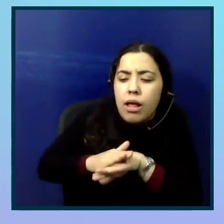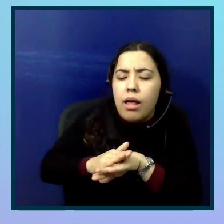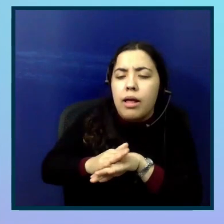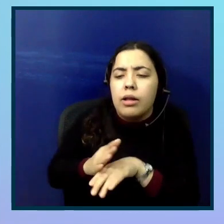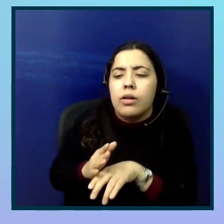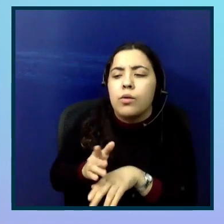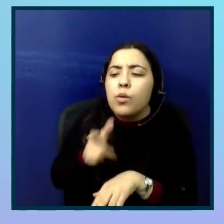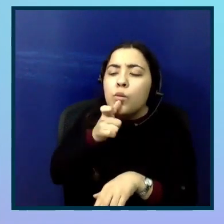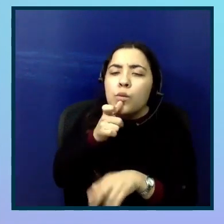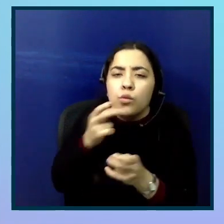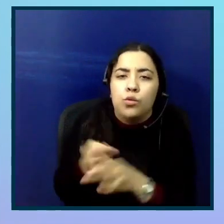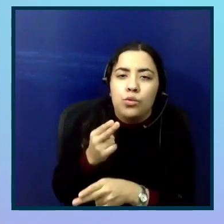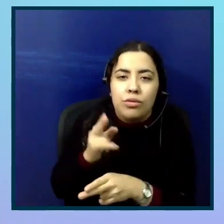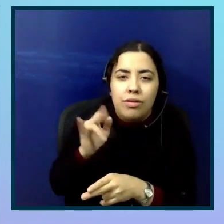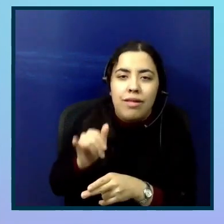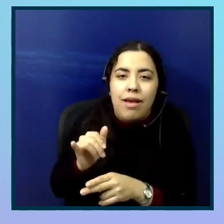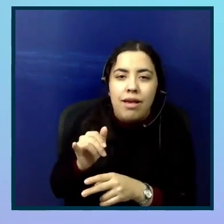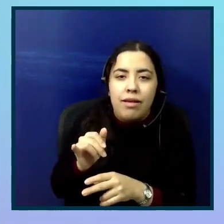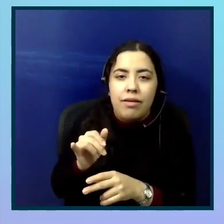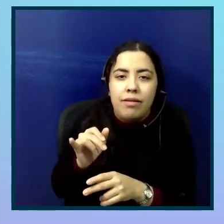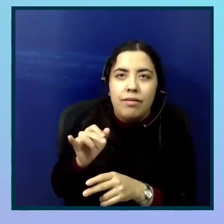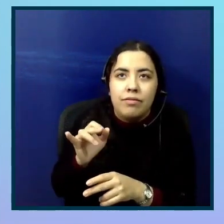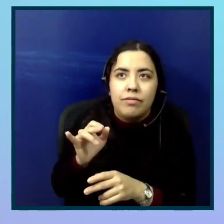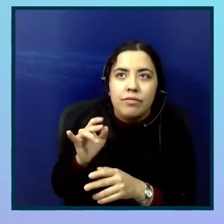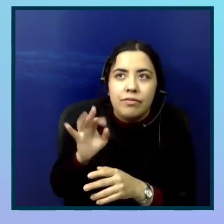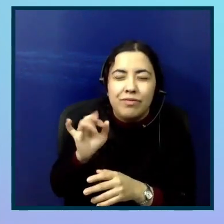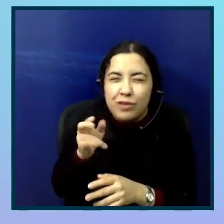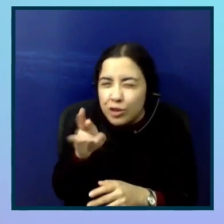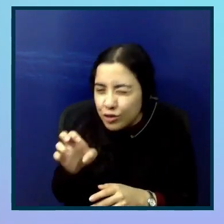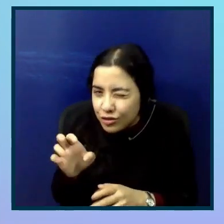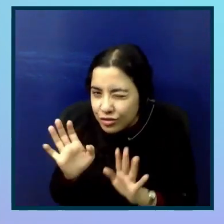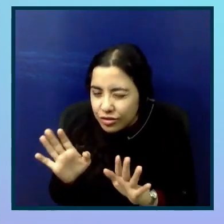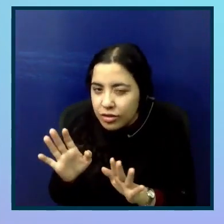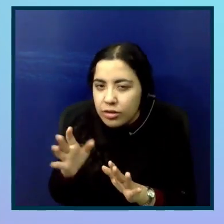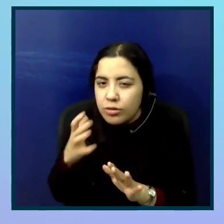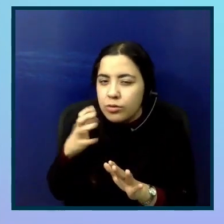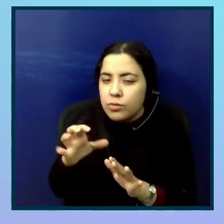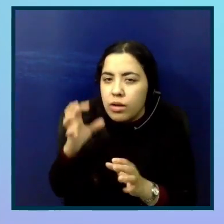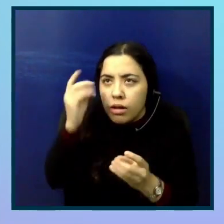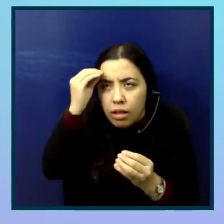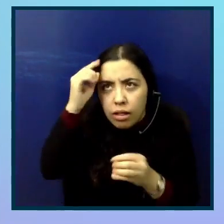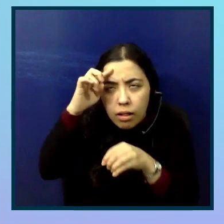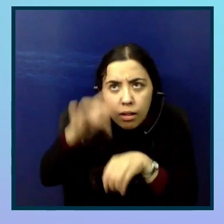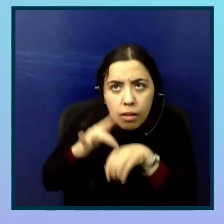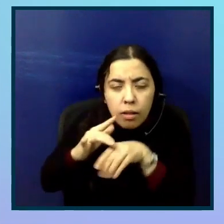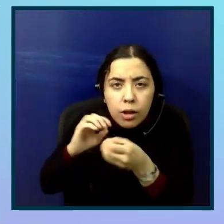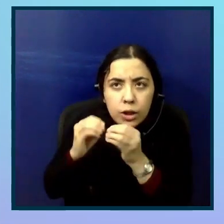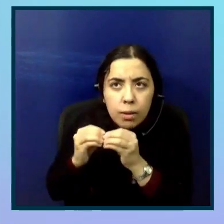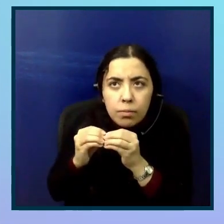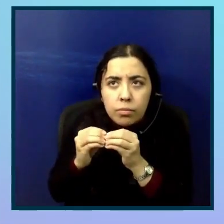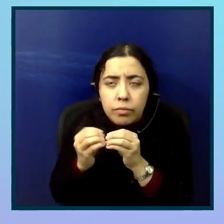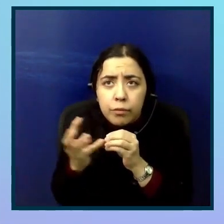'cause that's just never going to be the way that pushes it forward. So for me, I think I consider the,